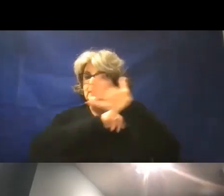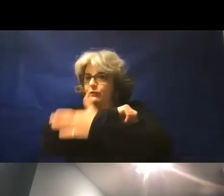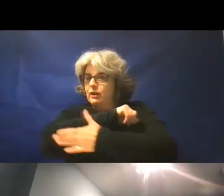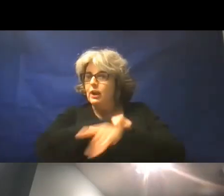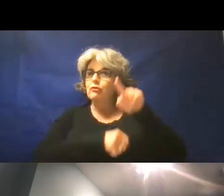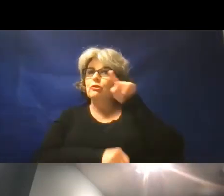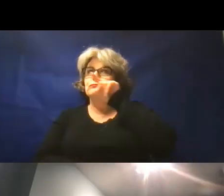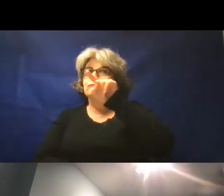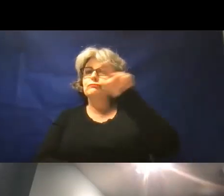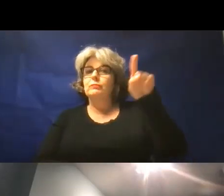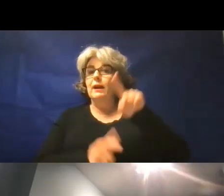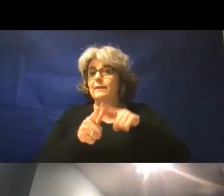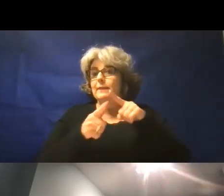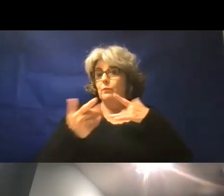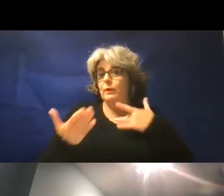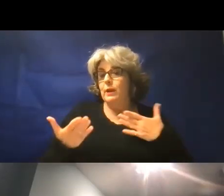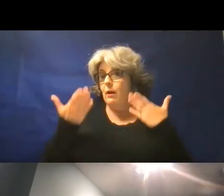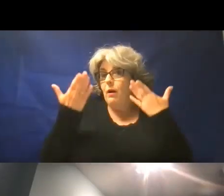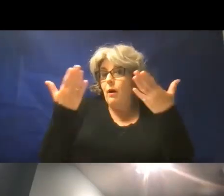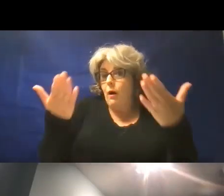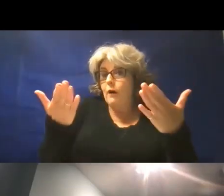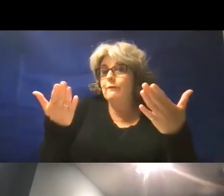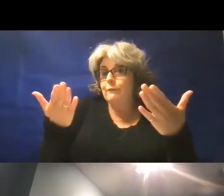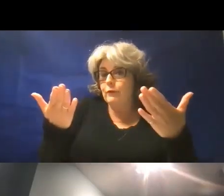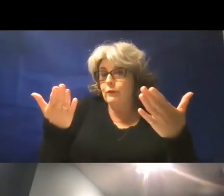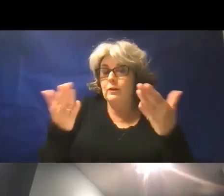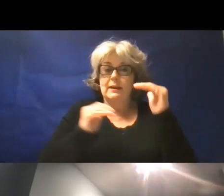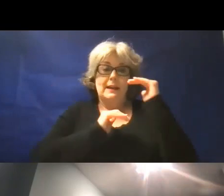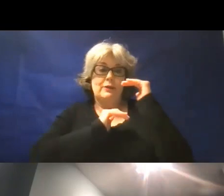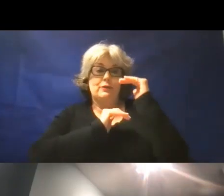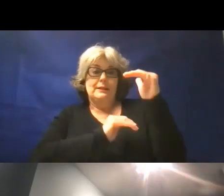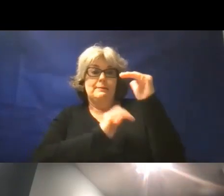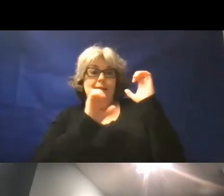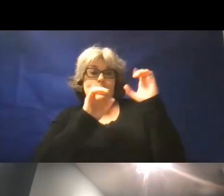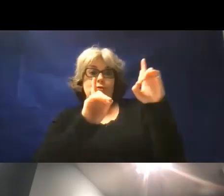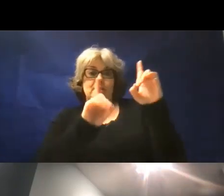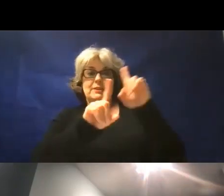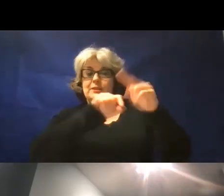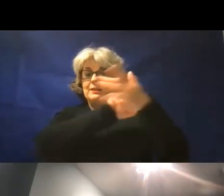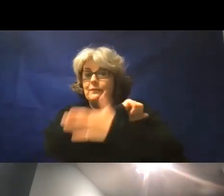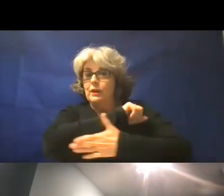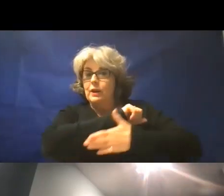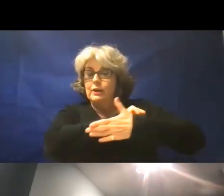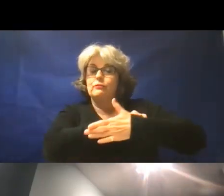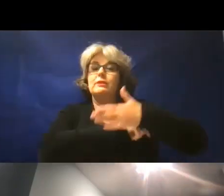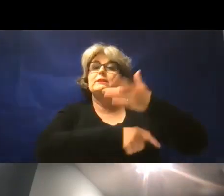offer either limited education abroad and exchange opportunities where we think that